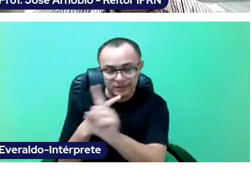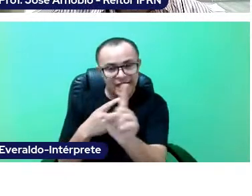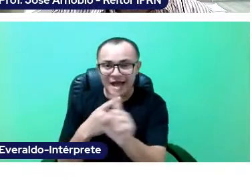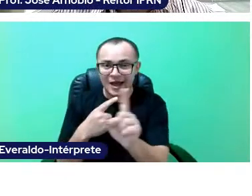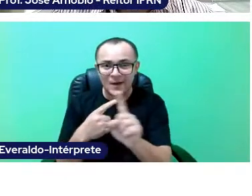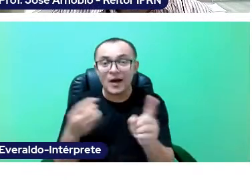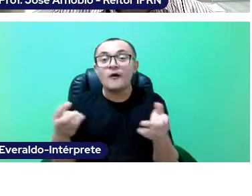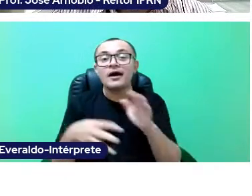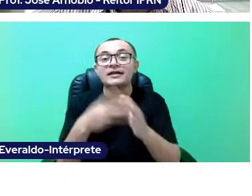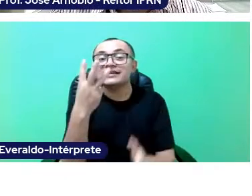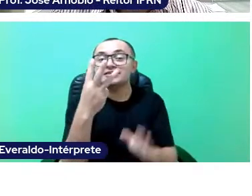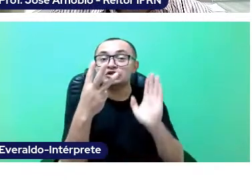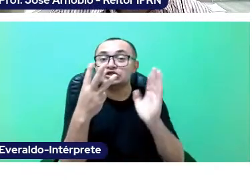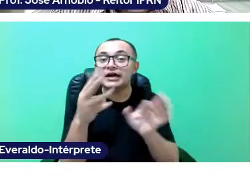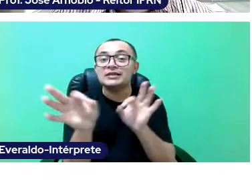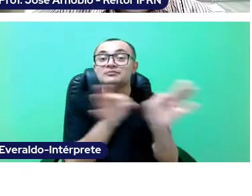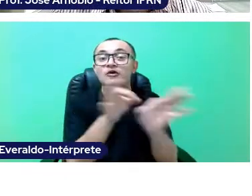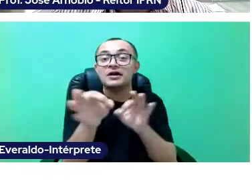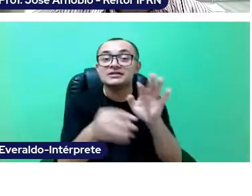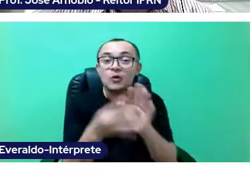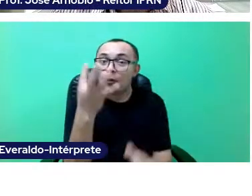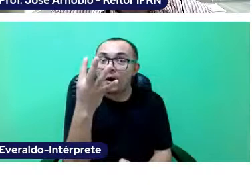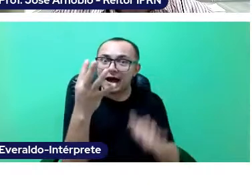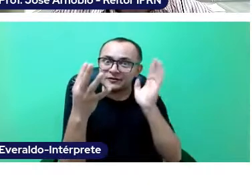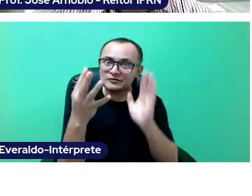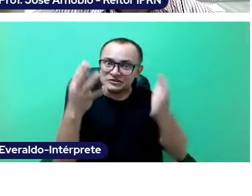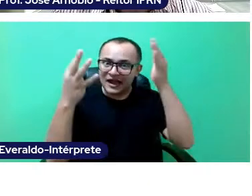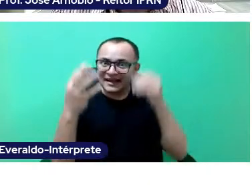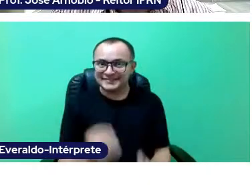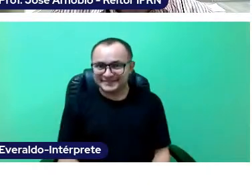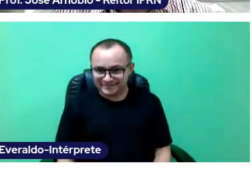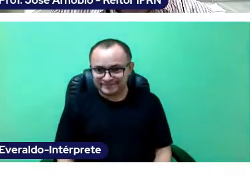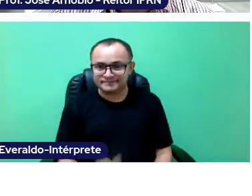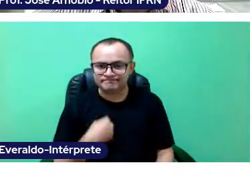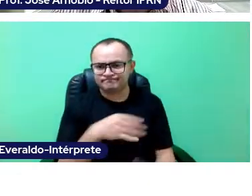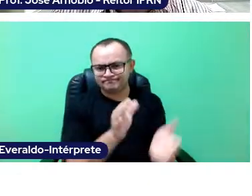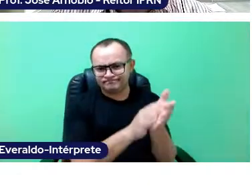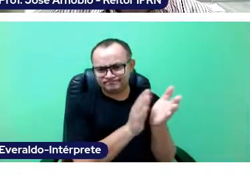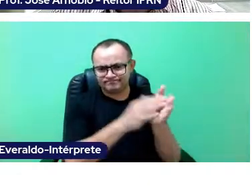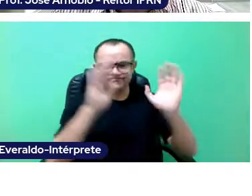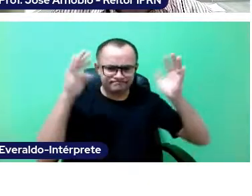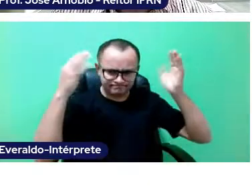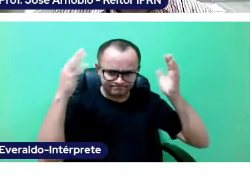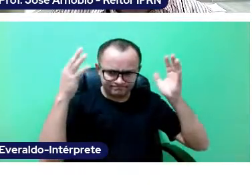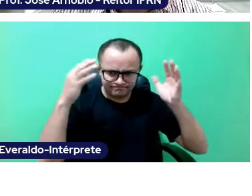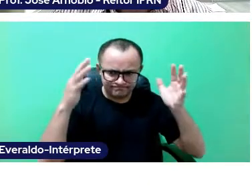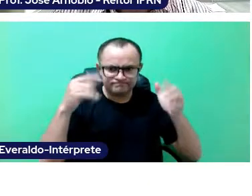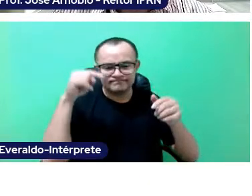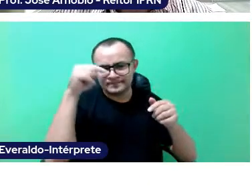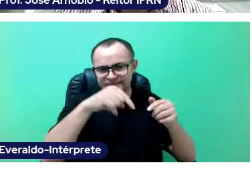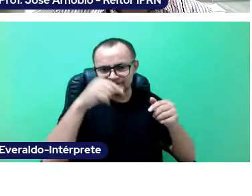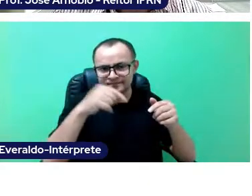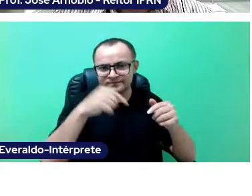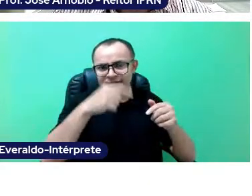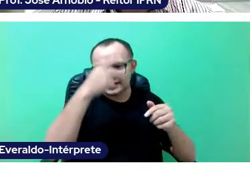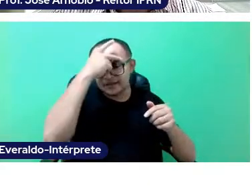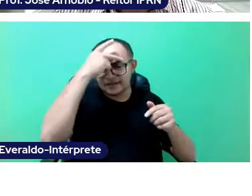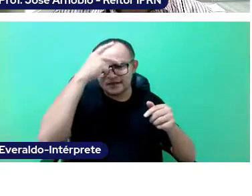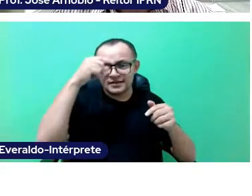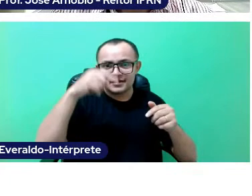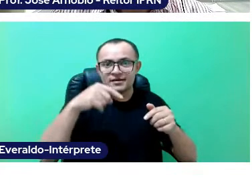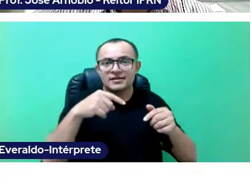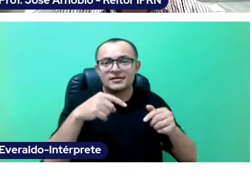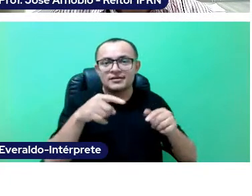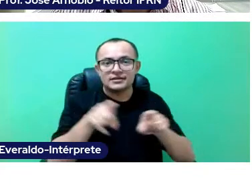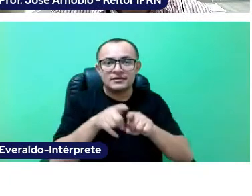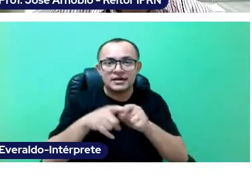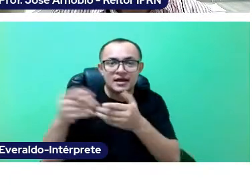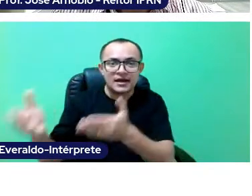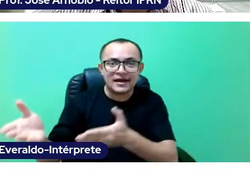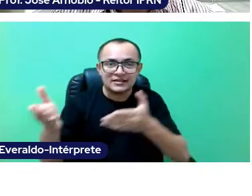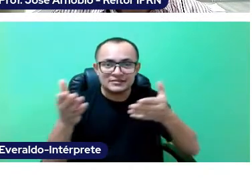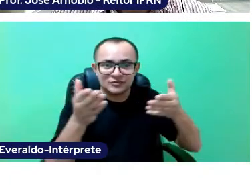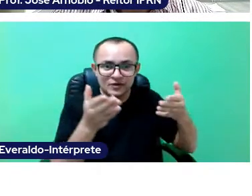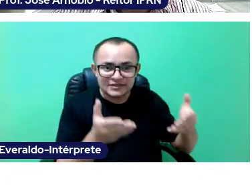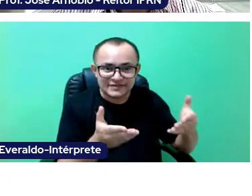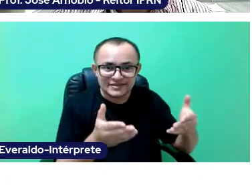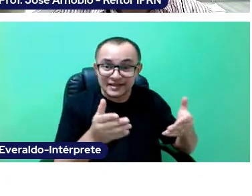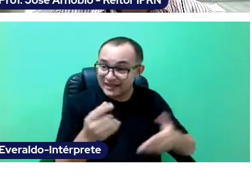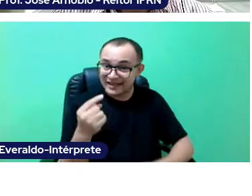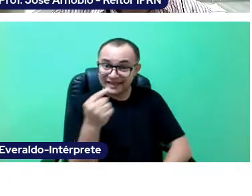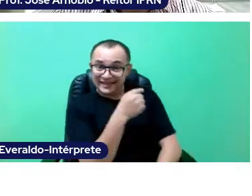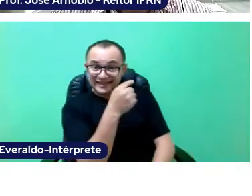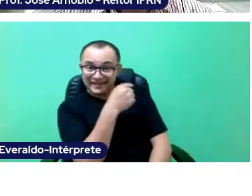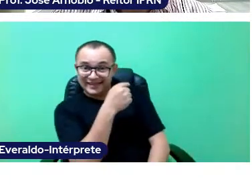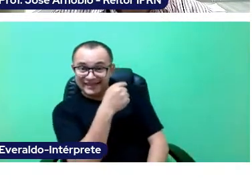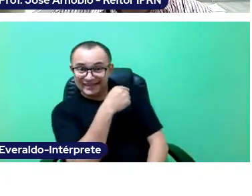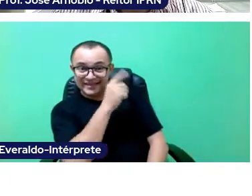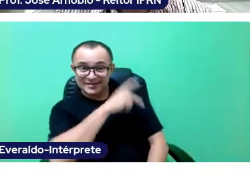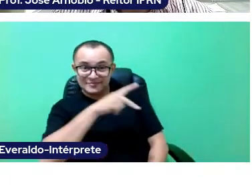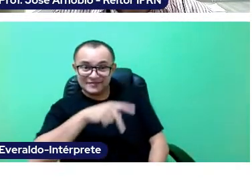I would like to congratulate the whole Public Education Observatory. Professor Avelino is here, be welcome professor.